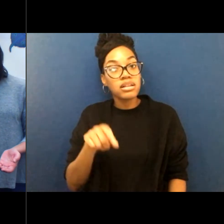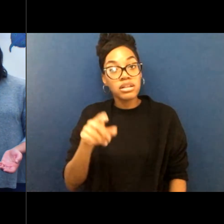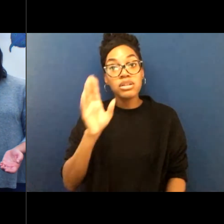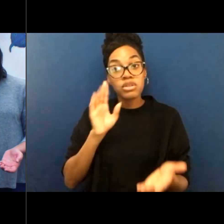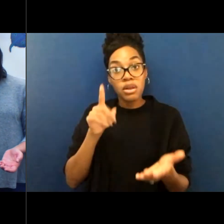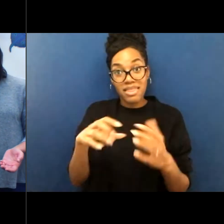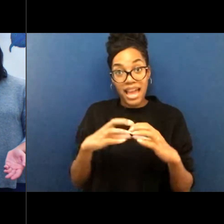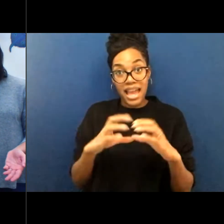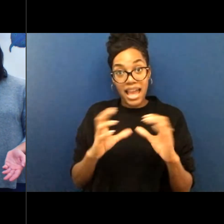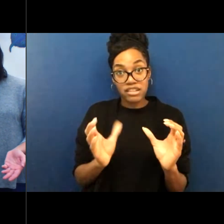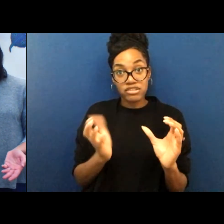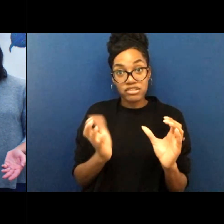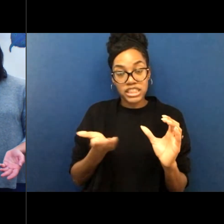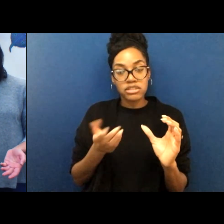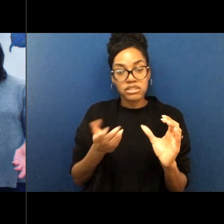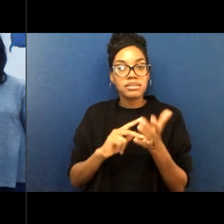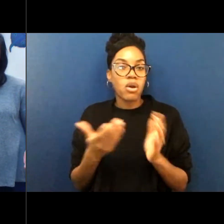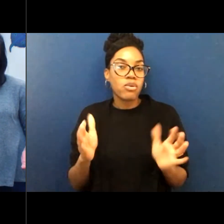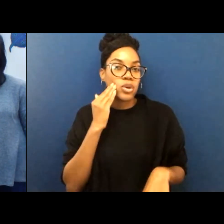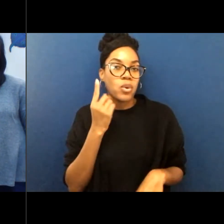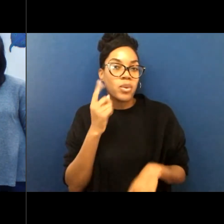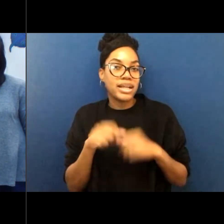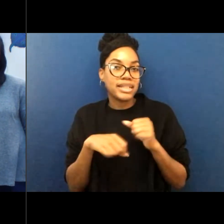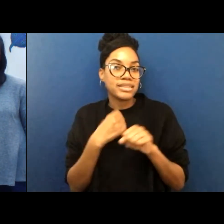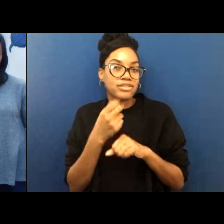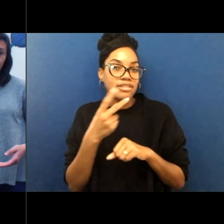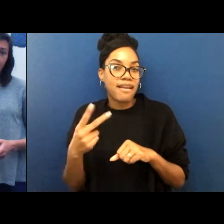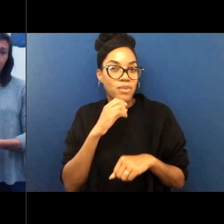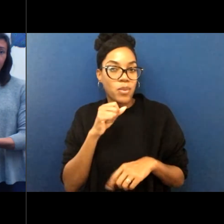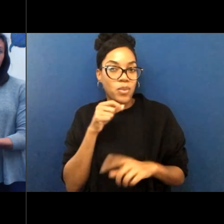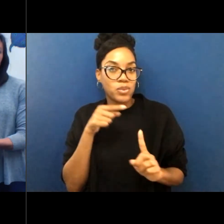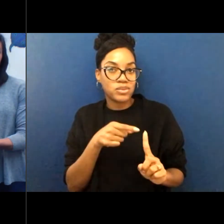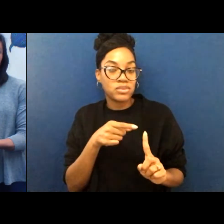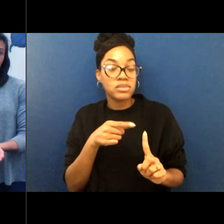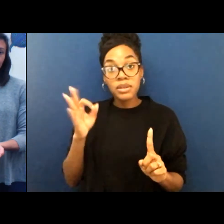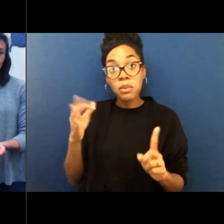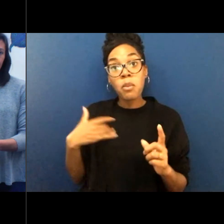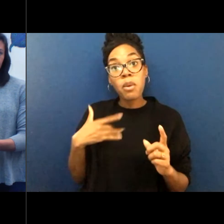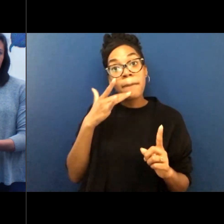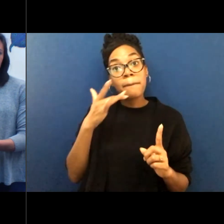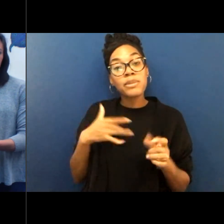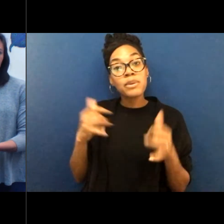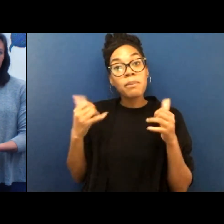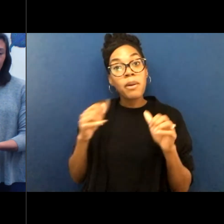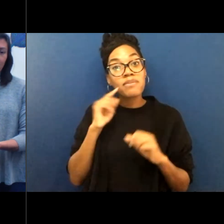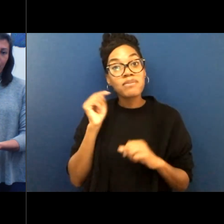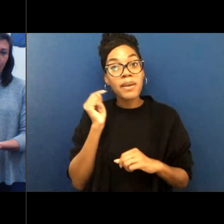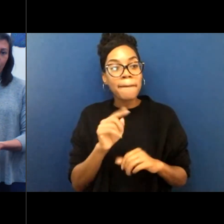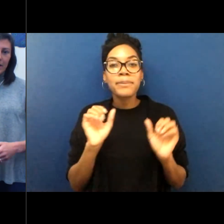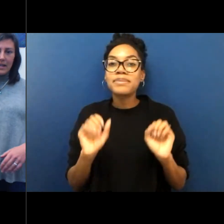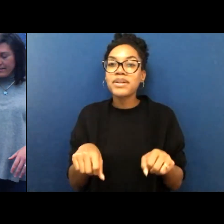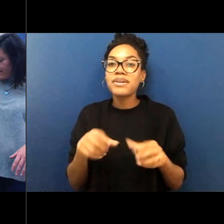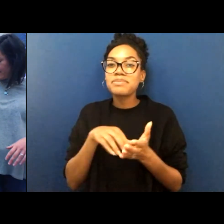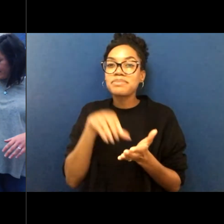we know that he's a year and a half old. So maybe if we wanted to have a birthday party for him, we could count his candles on his cake because we know how old he is.